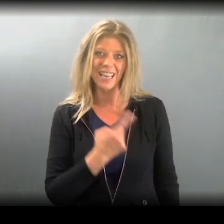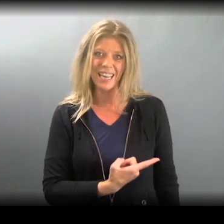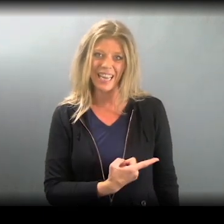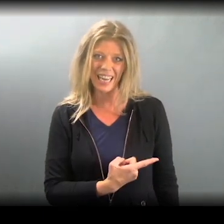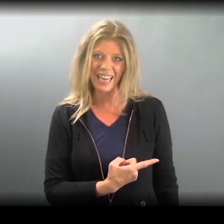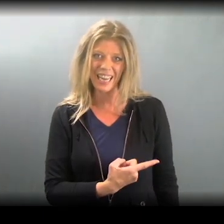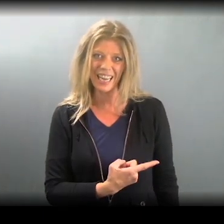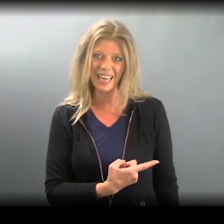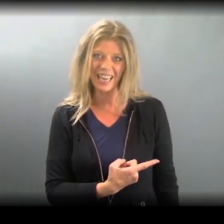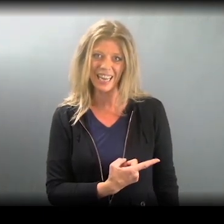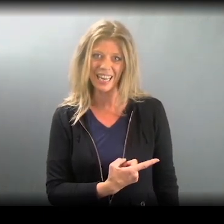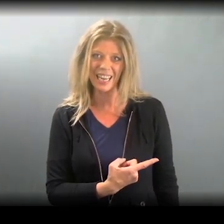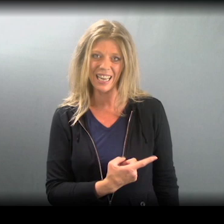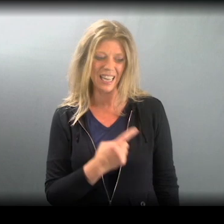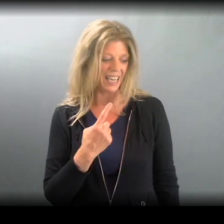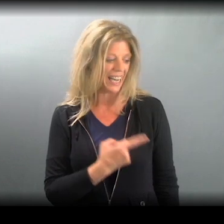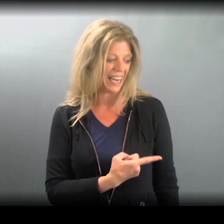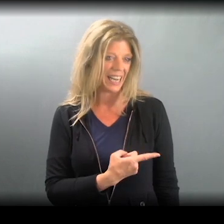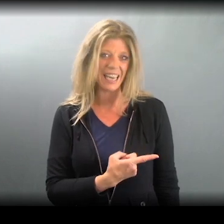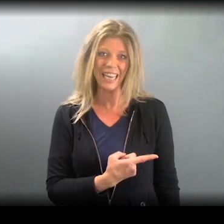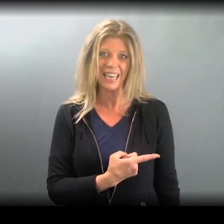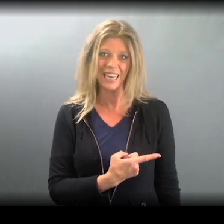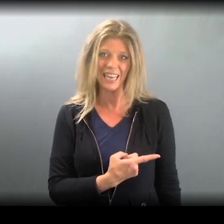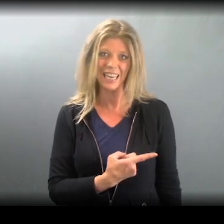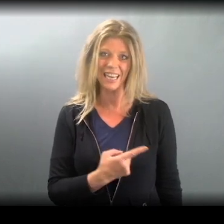HE